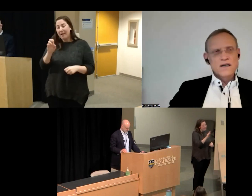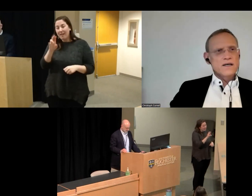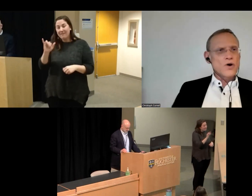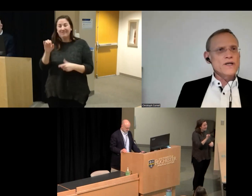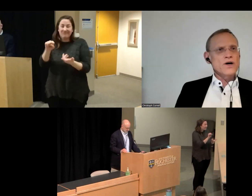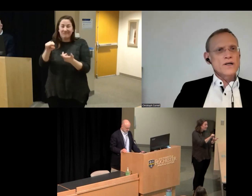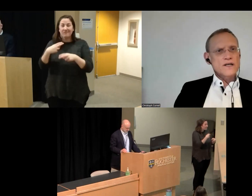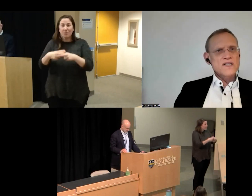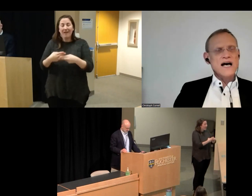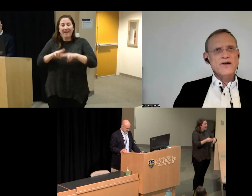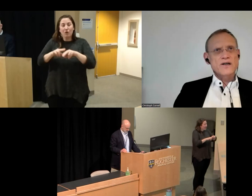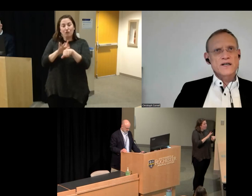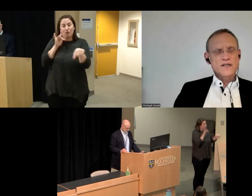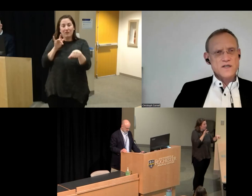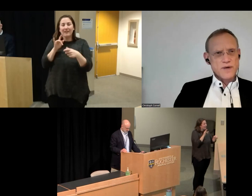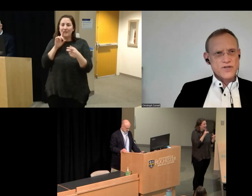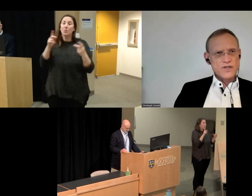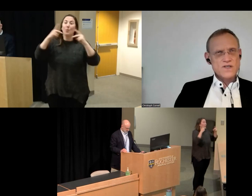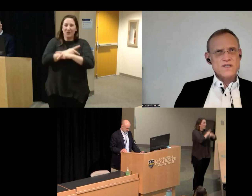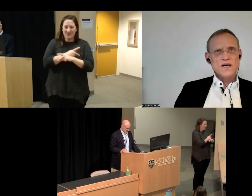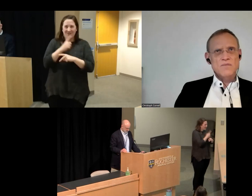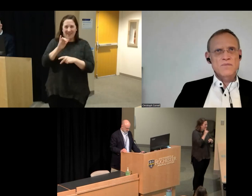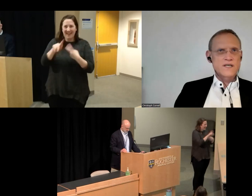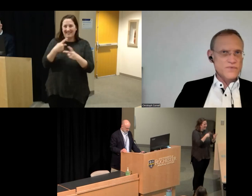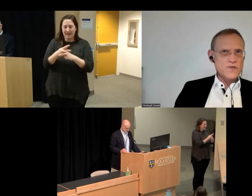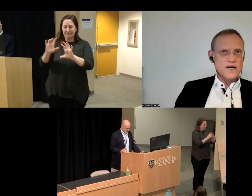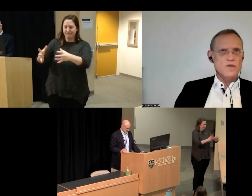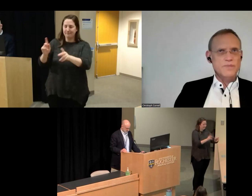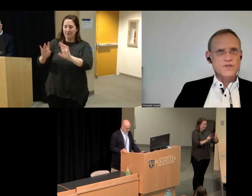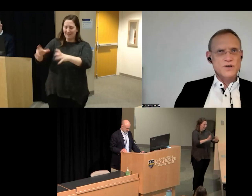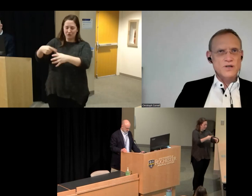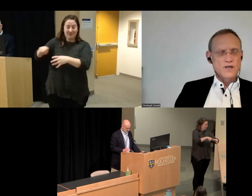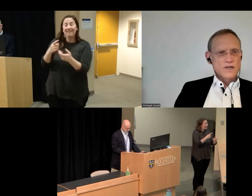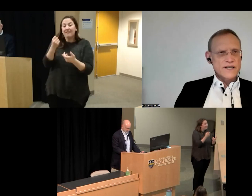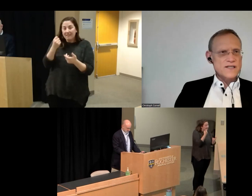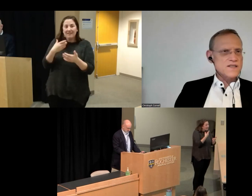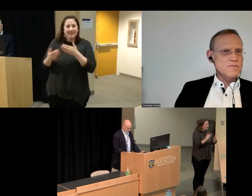early on is higher in these patients even with our purpose all that doesn't seem